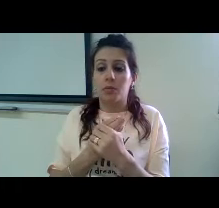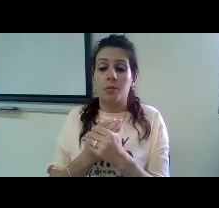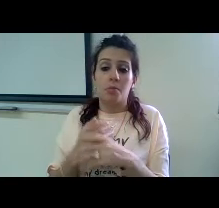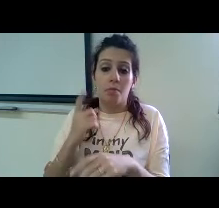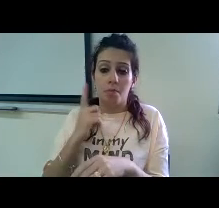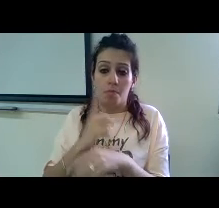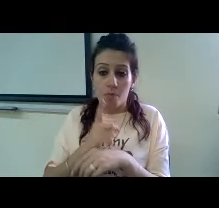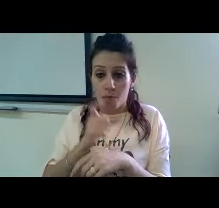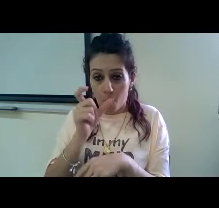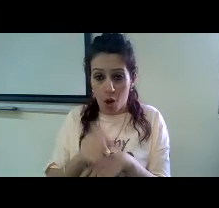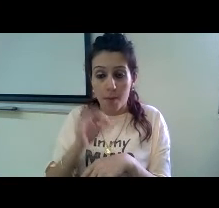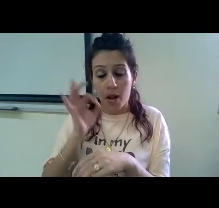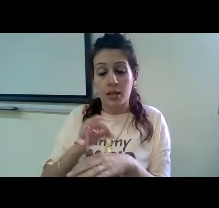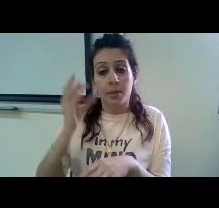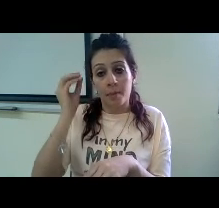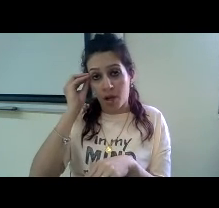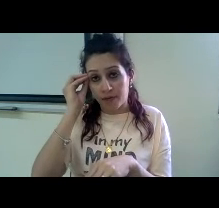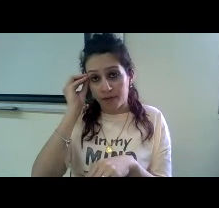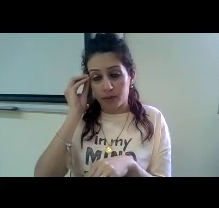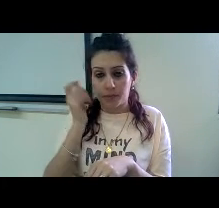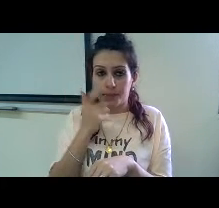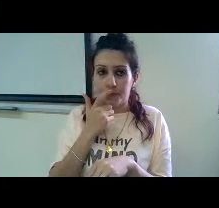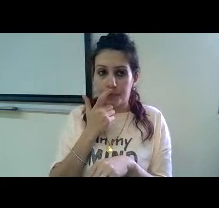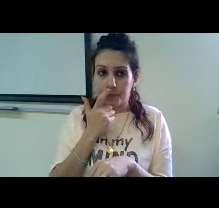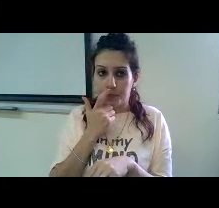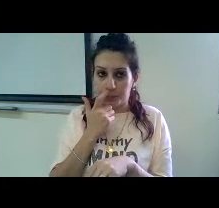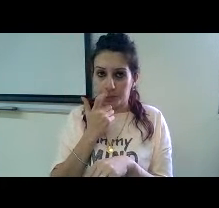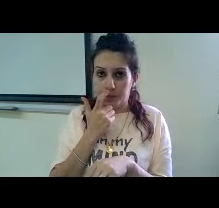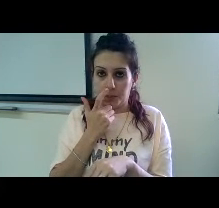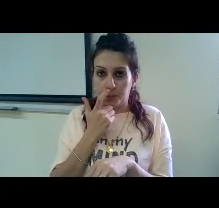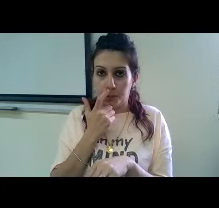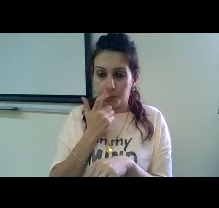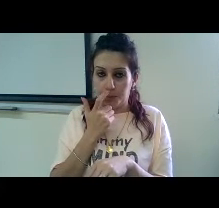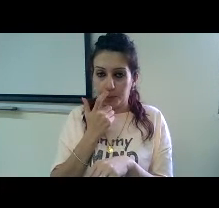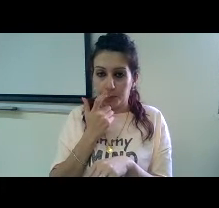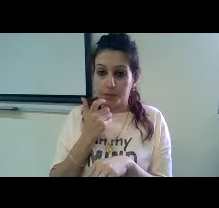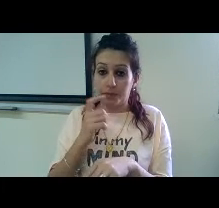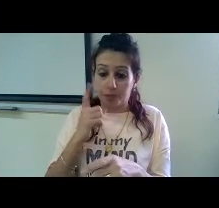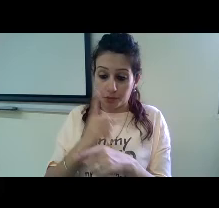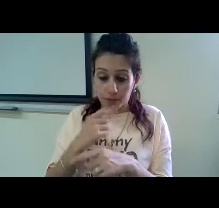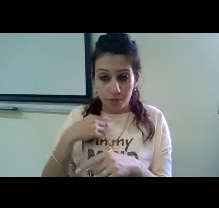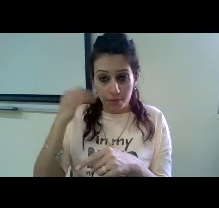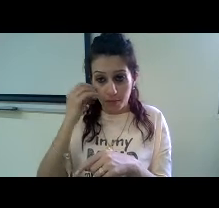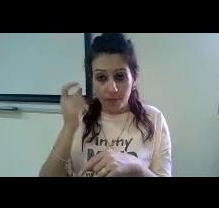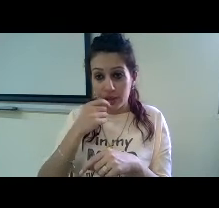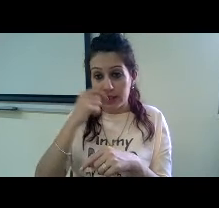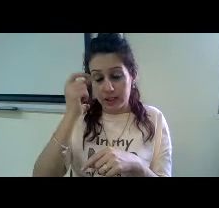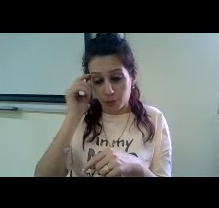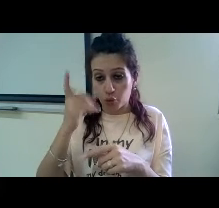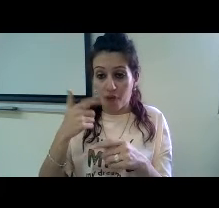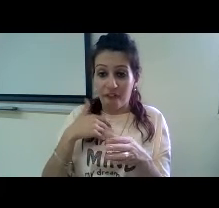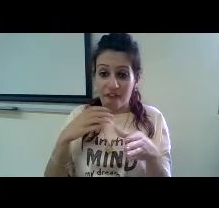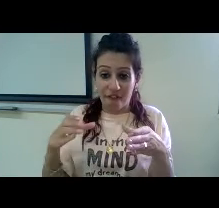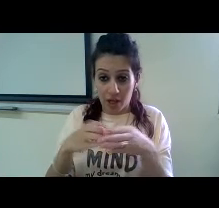So that's where the teachers perfection come in because we need to act as a guide.